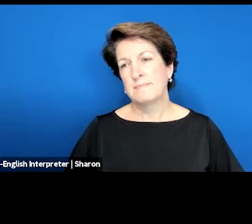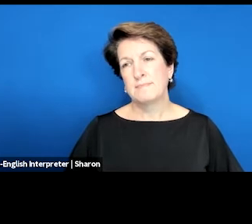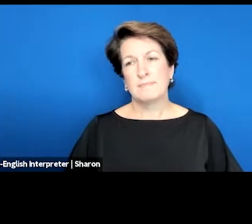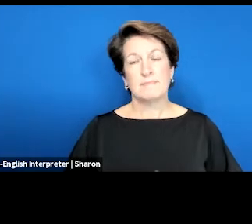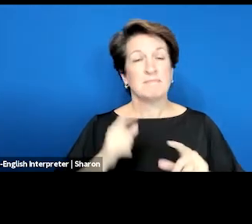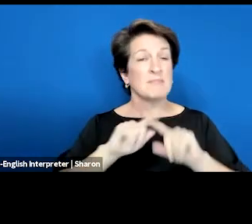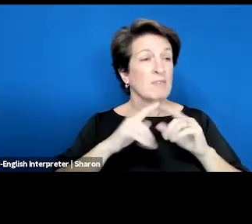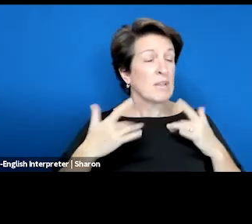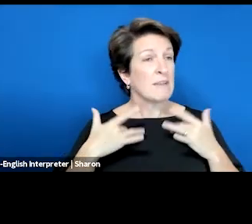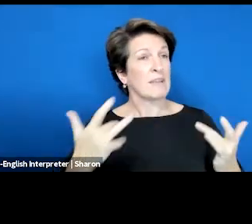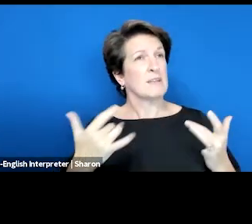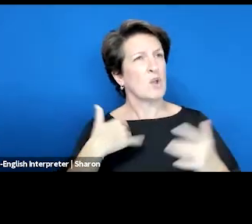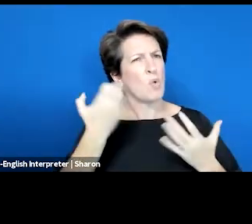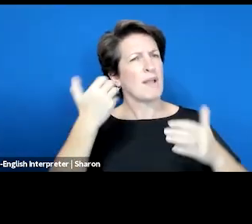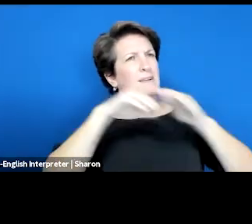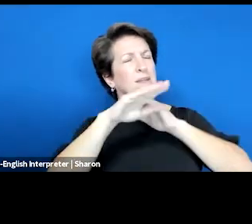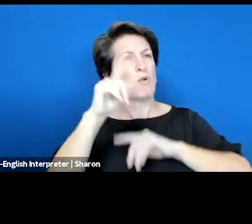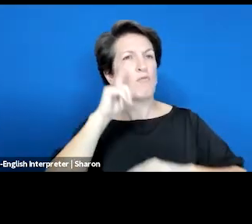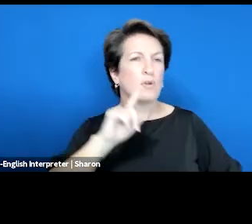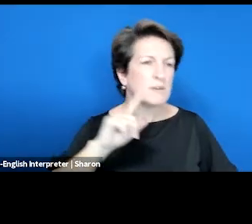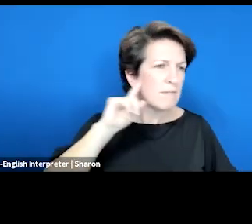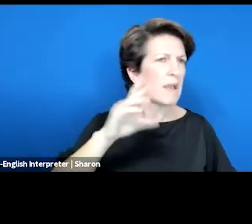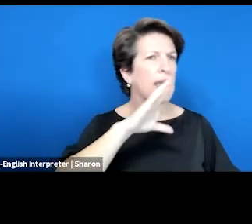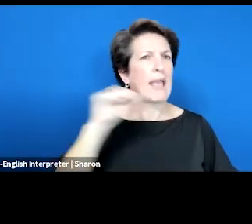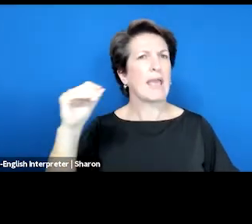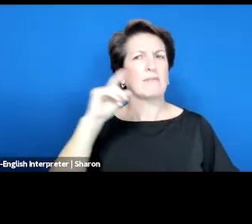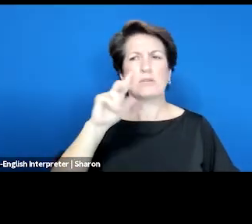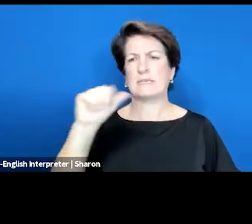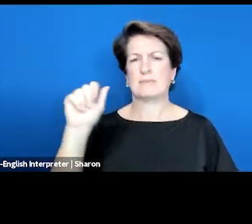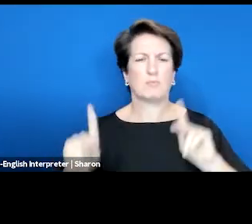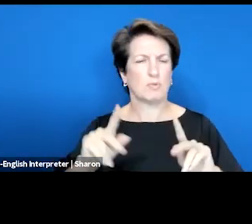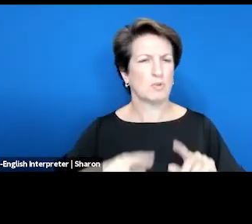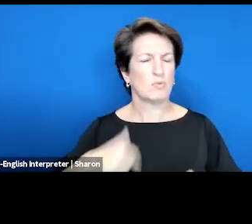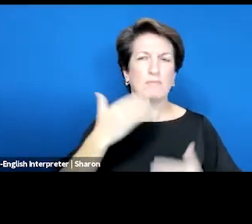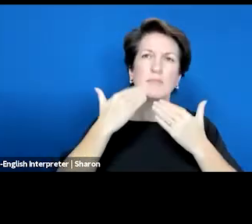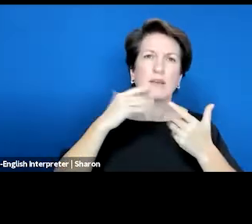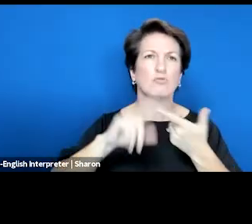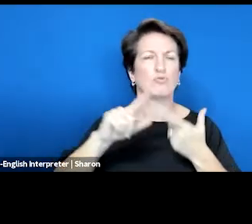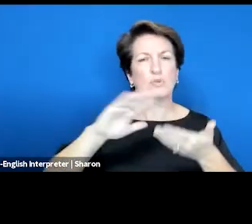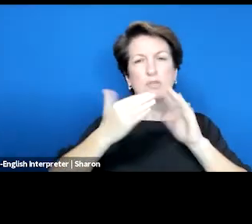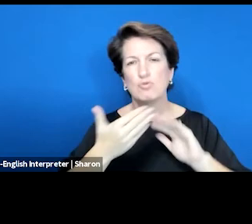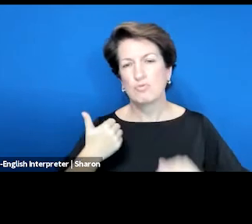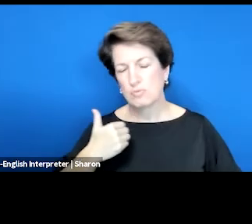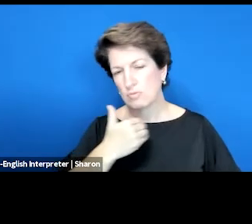to gallery, and if you need it please message Rebecca would directly in the chat. Rebecca will get you the capacity to pen the interpreters of videos to the most convenient part of